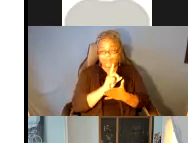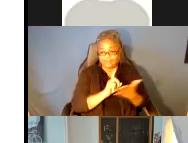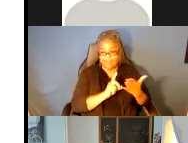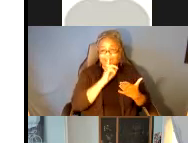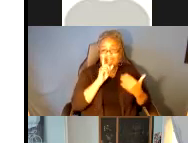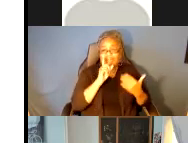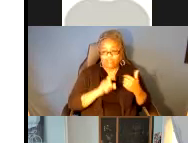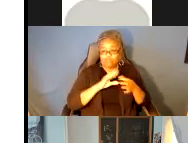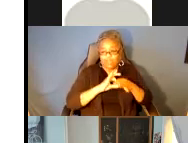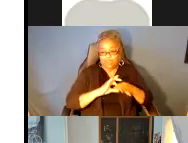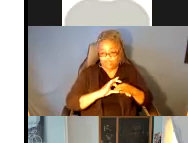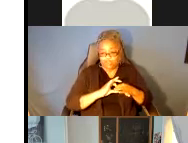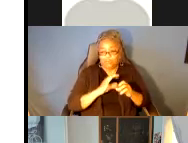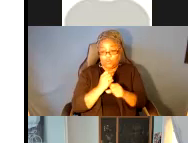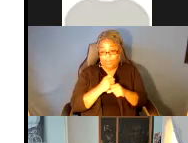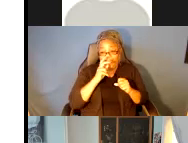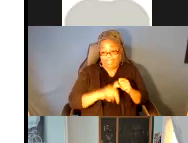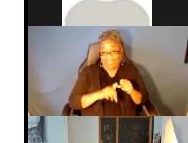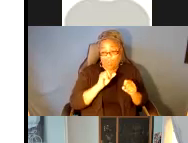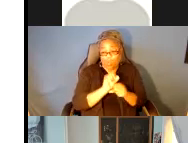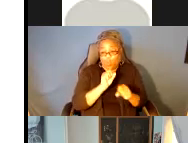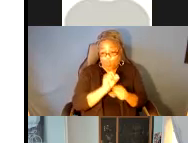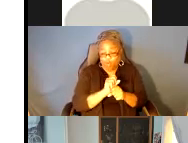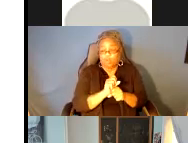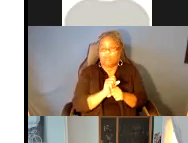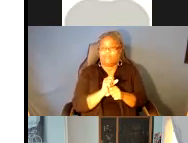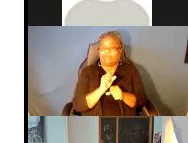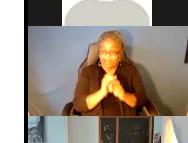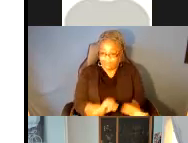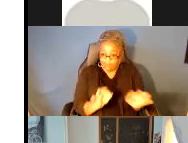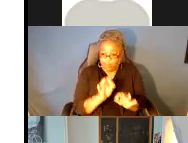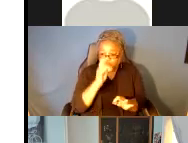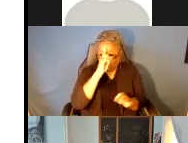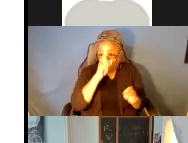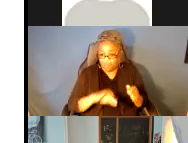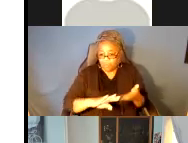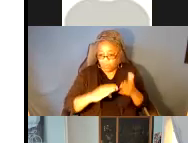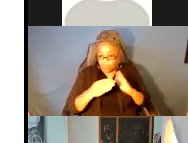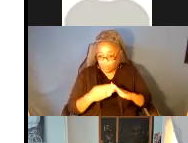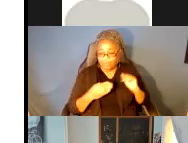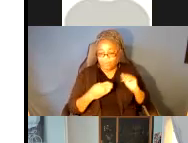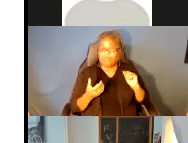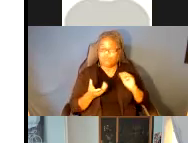to make the work meaningful to the community. Therefore, the review criteria are